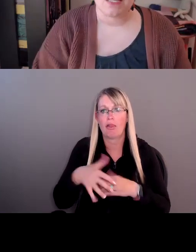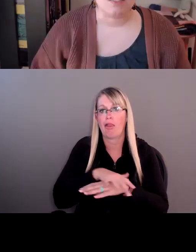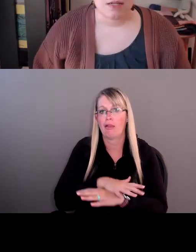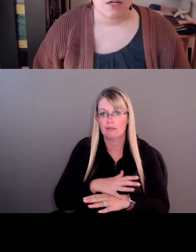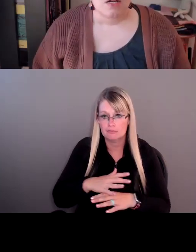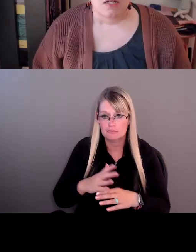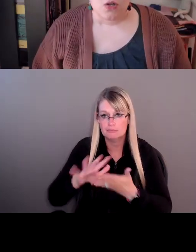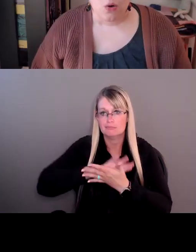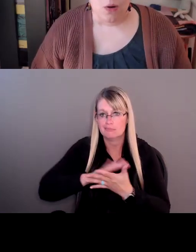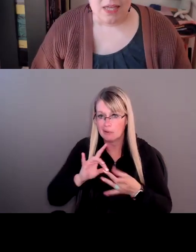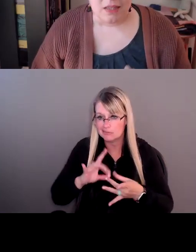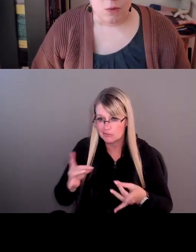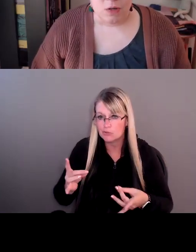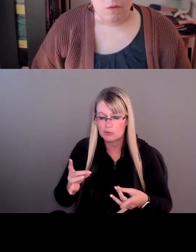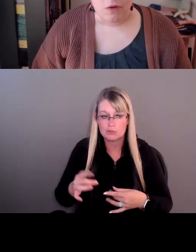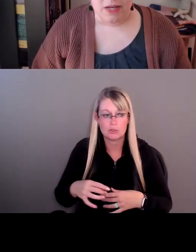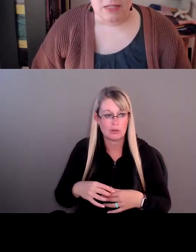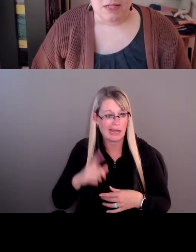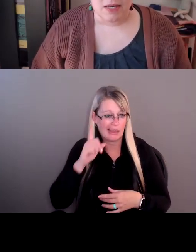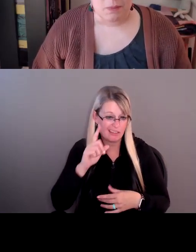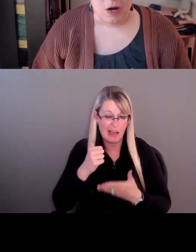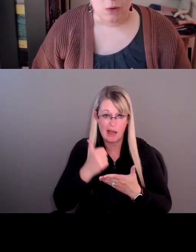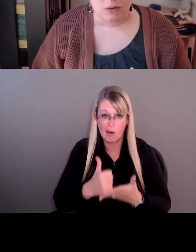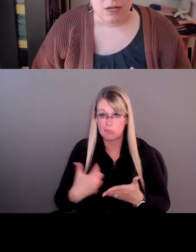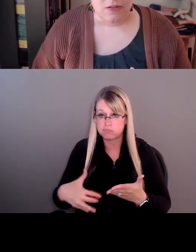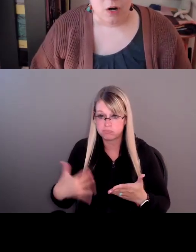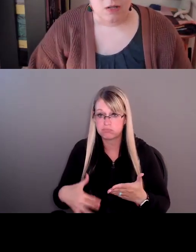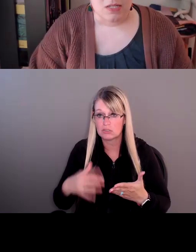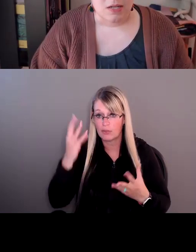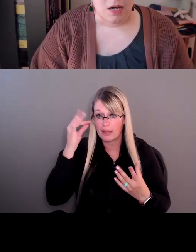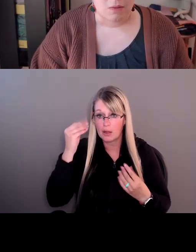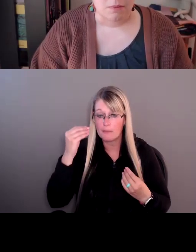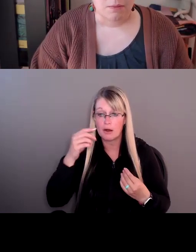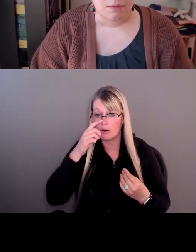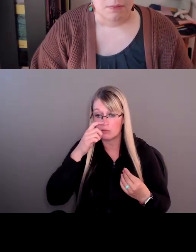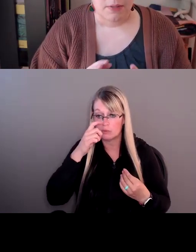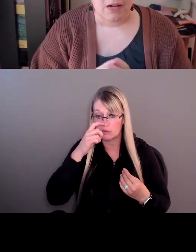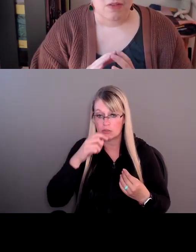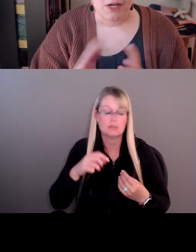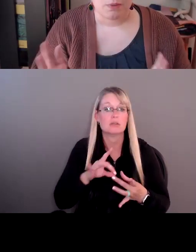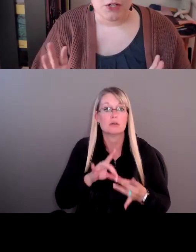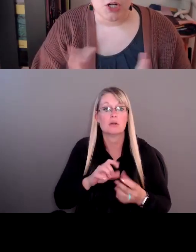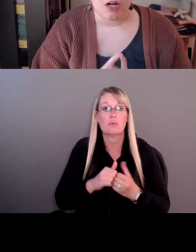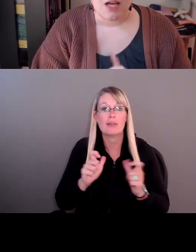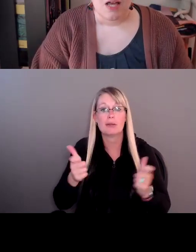sense. So I think those are helpful things to think about as far as the bigger picture